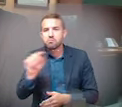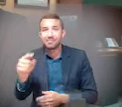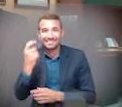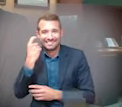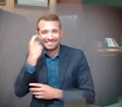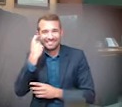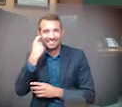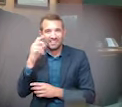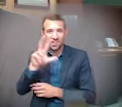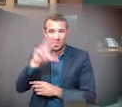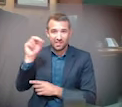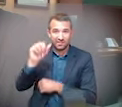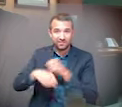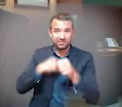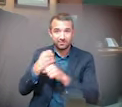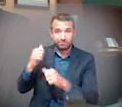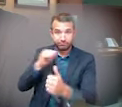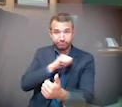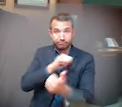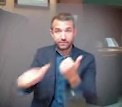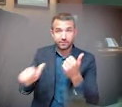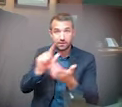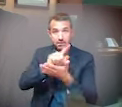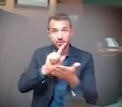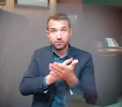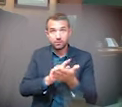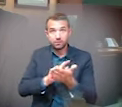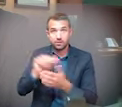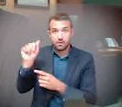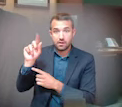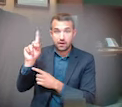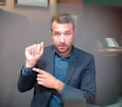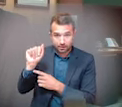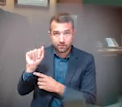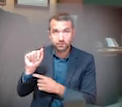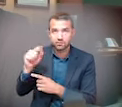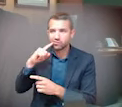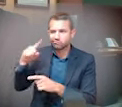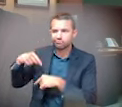and I've read and heard a lot over the past month and the past few weeks,